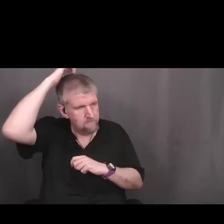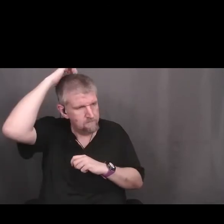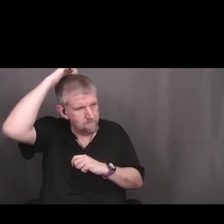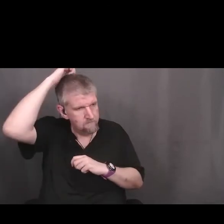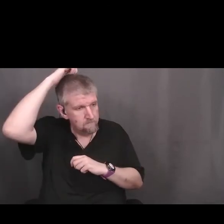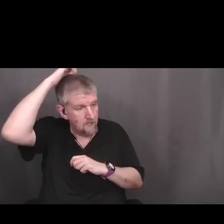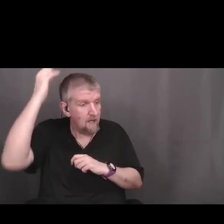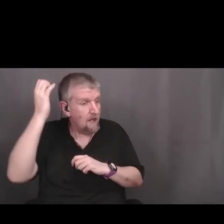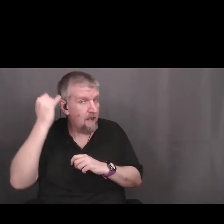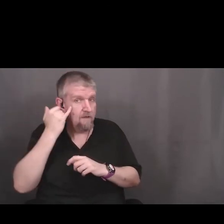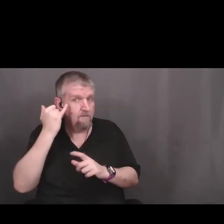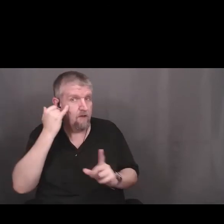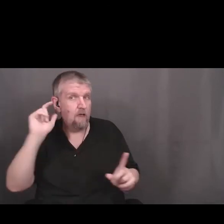to return to school later on,